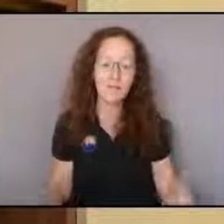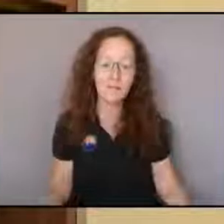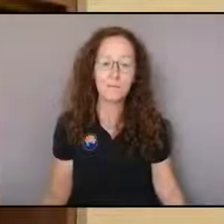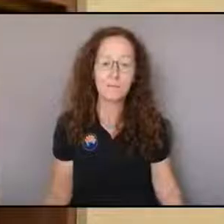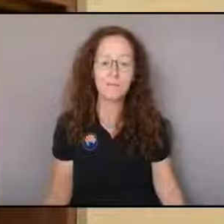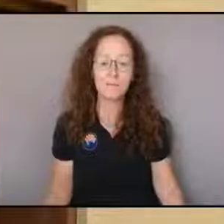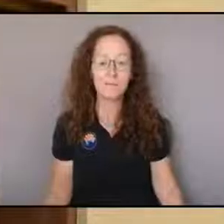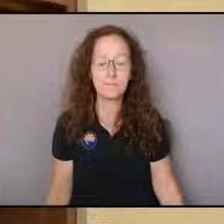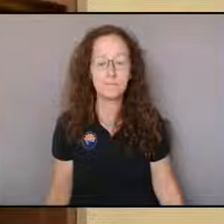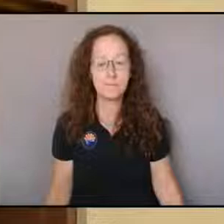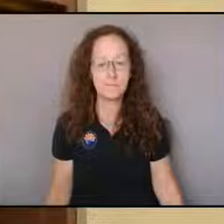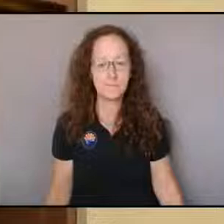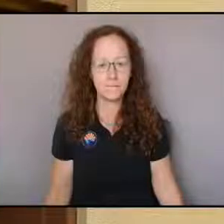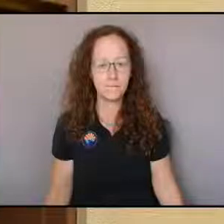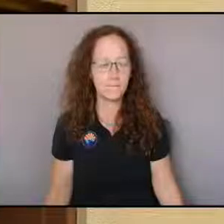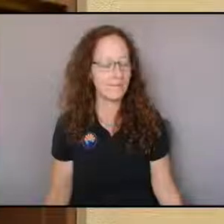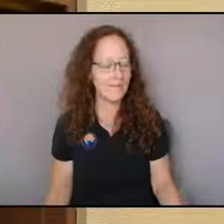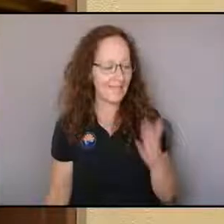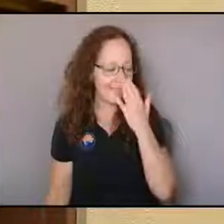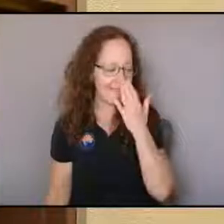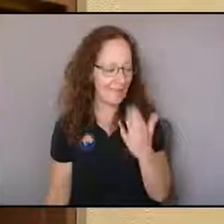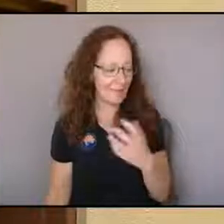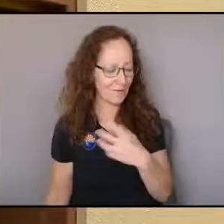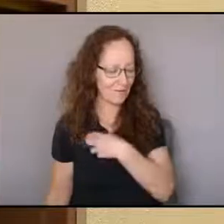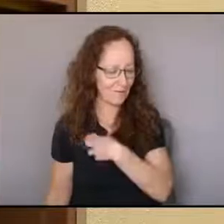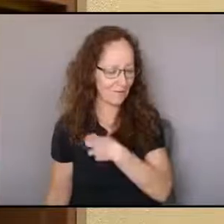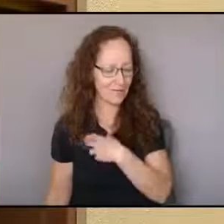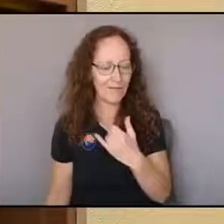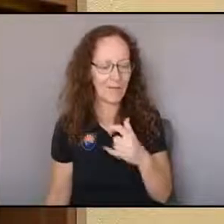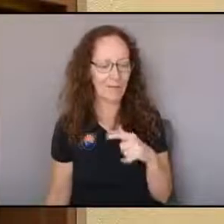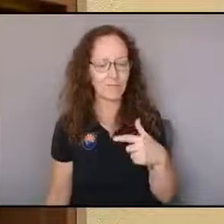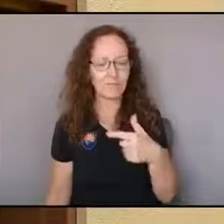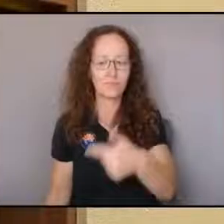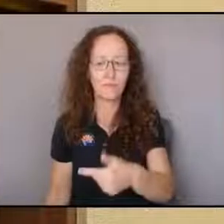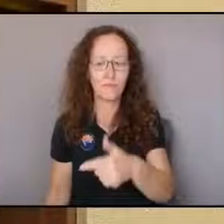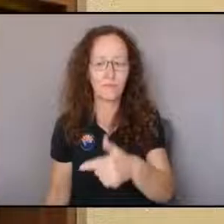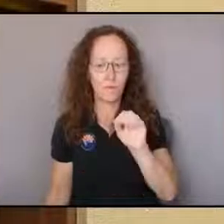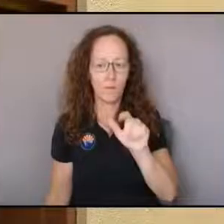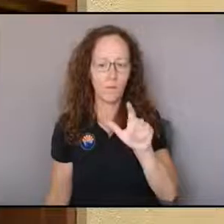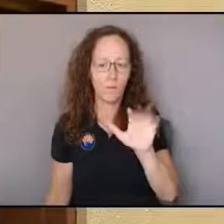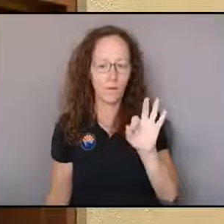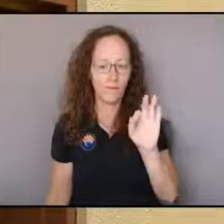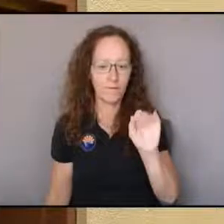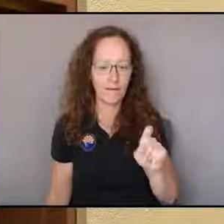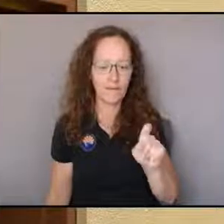COMMUNITY. THANK YOU. THANK YOU SO MUCH, SHERIFF.